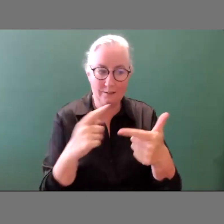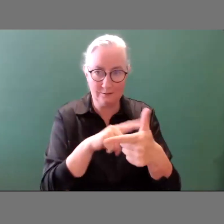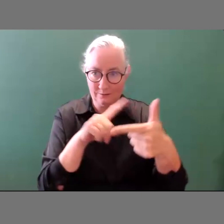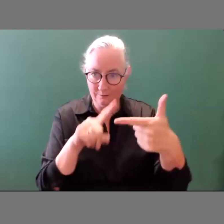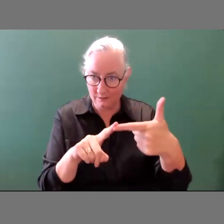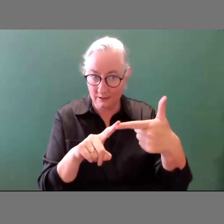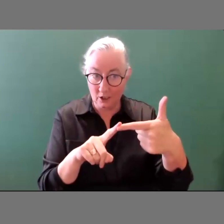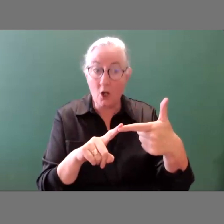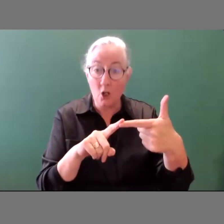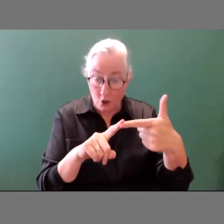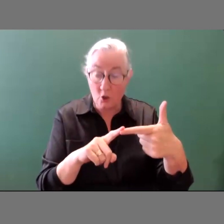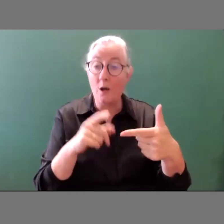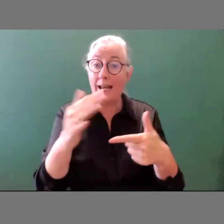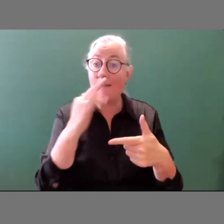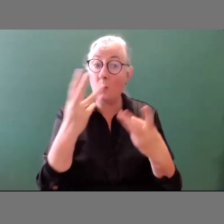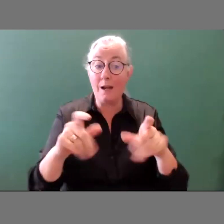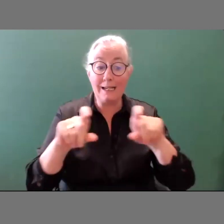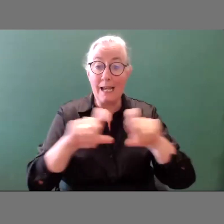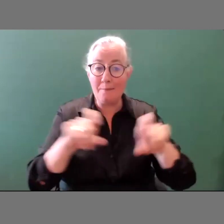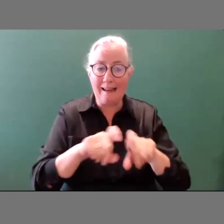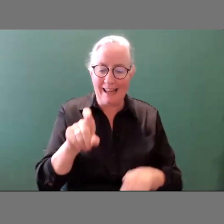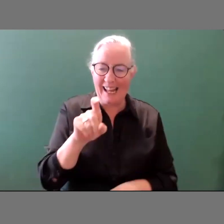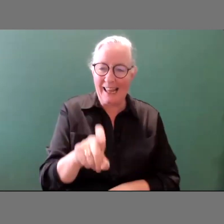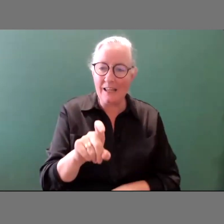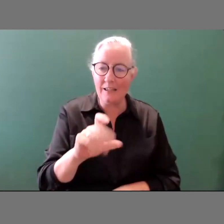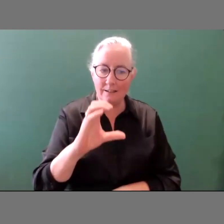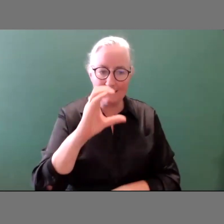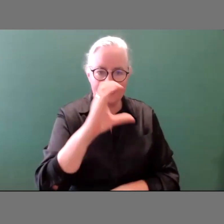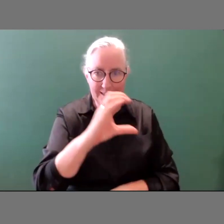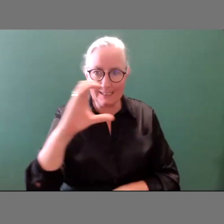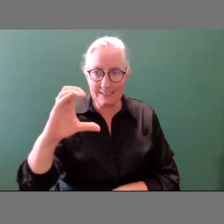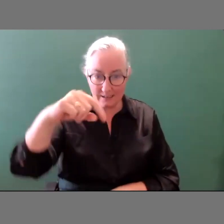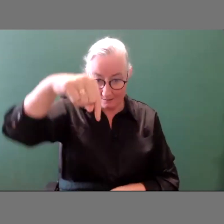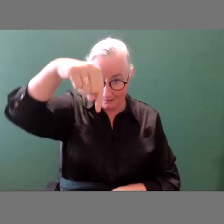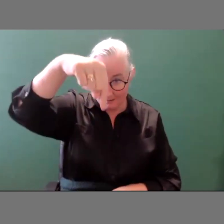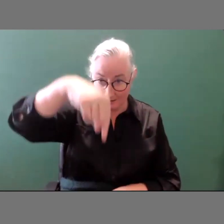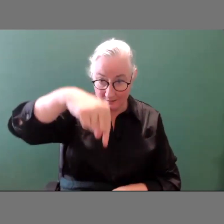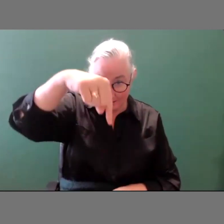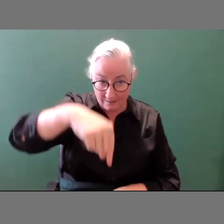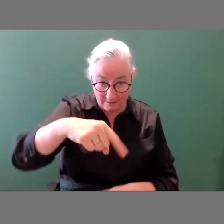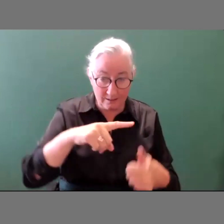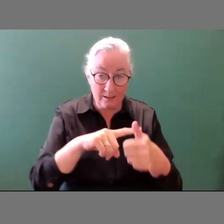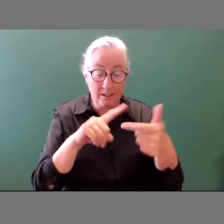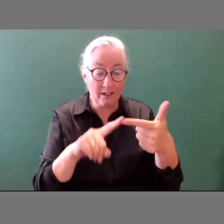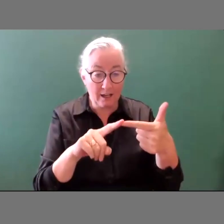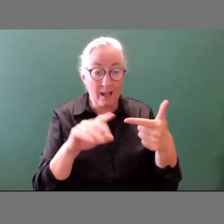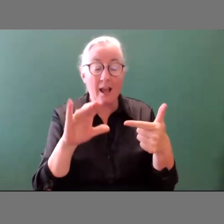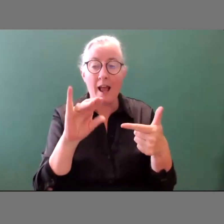enable captions simply click on the CC button at the bottom of your screen and for the sign